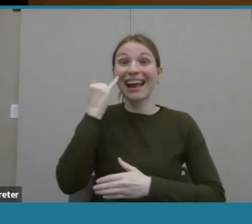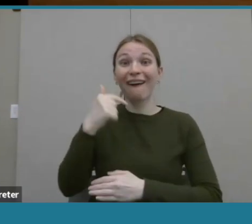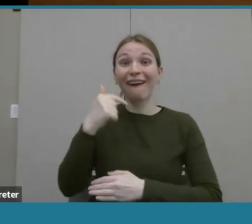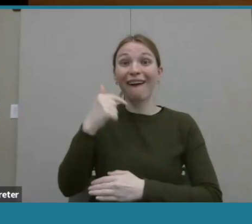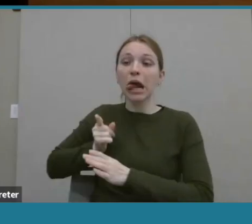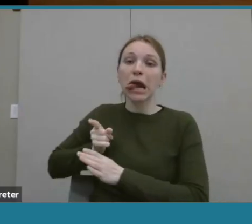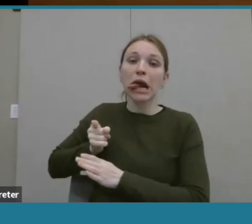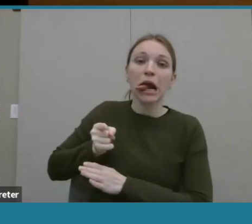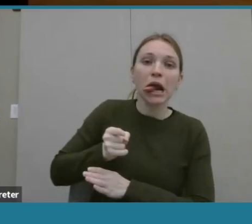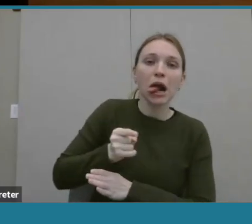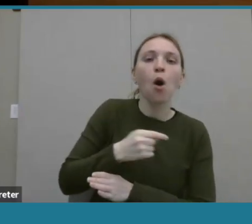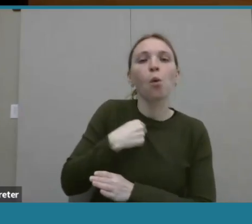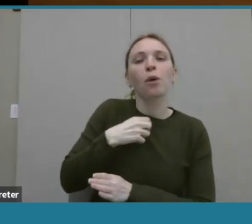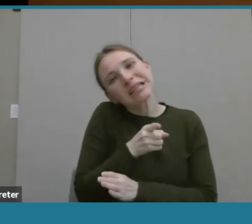helpful for us as practitioners.